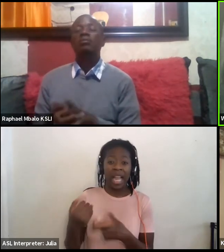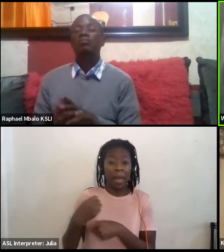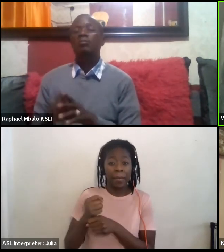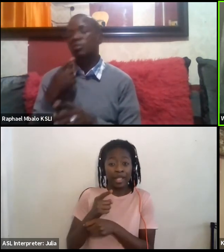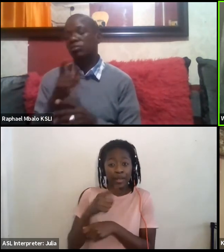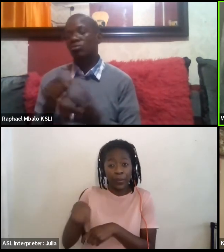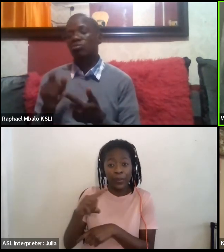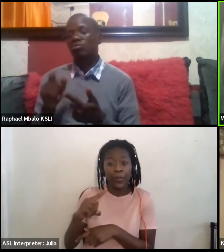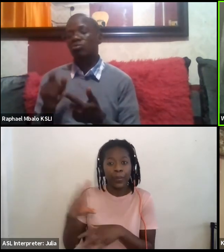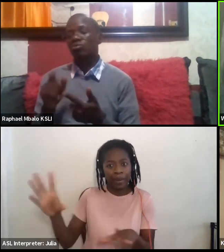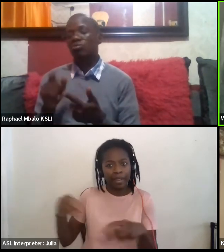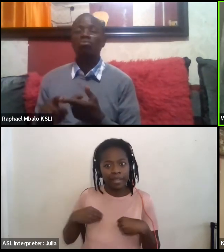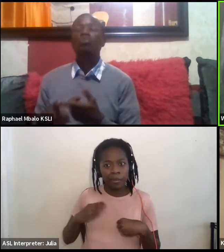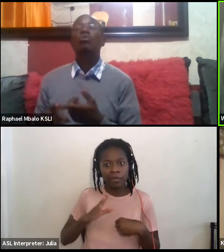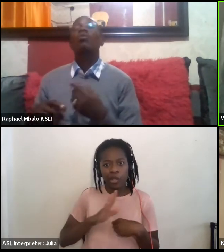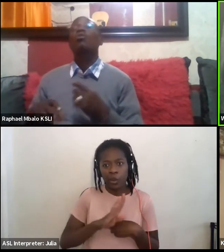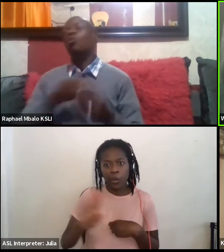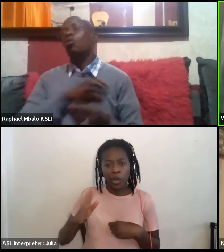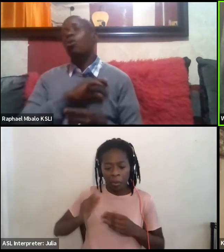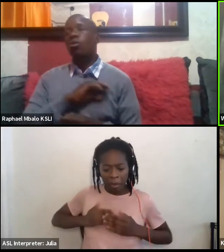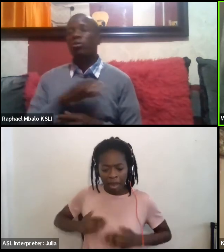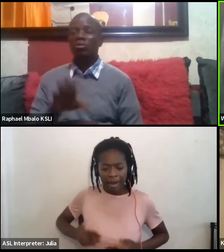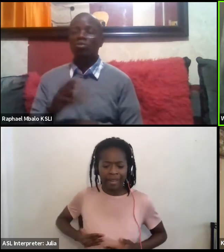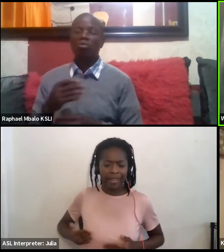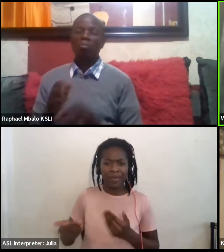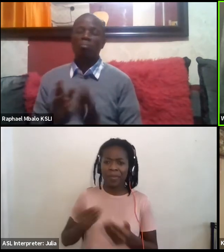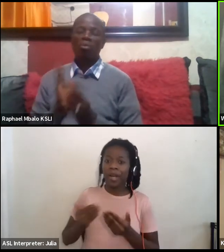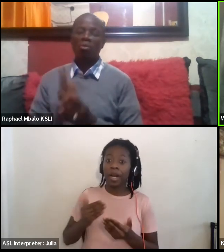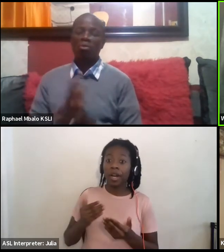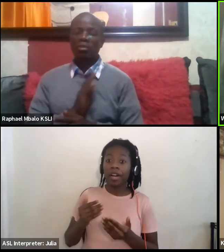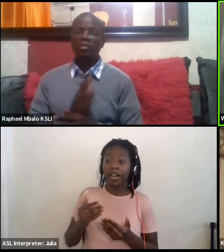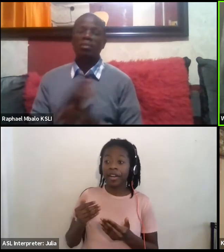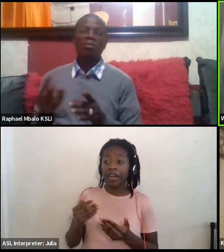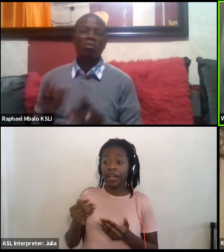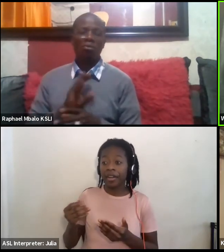to an extent of no matter what is thrown at you you know how to communicate.